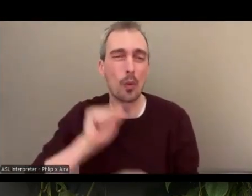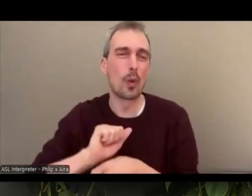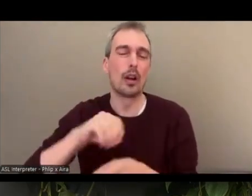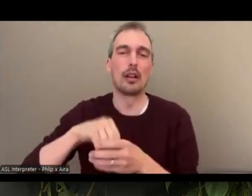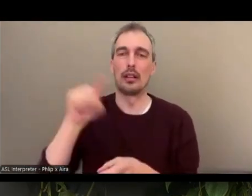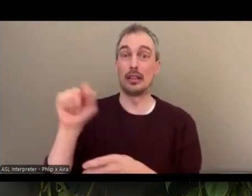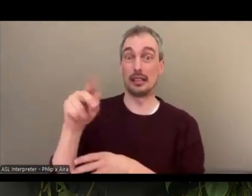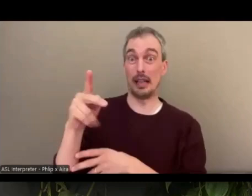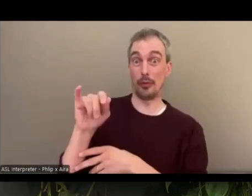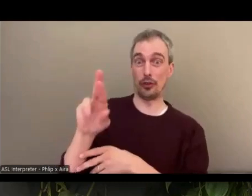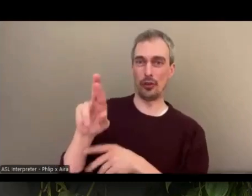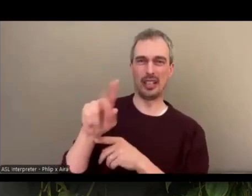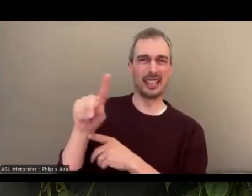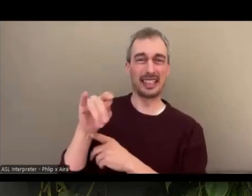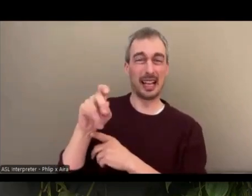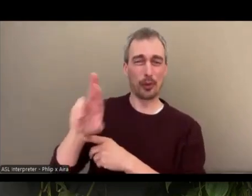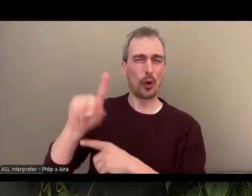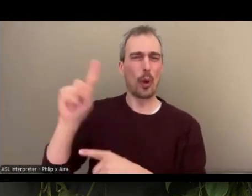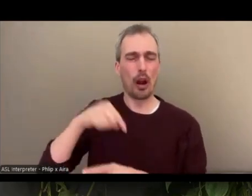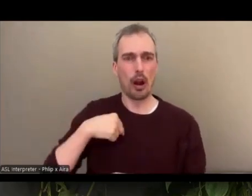It's also where I contributed to an accessibility guild.